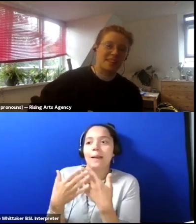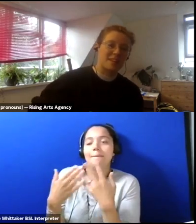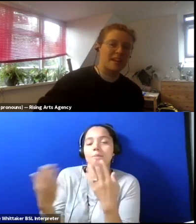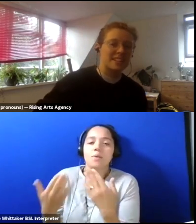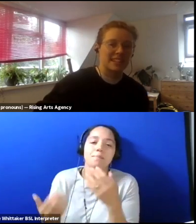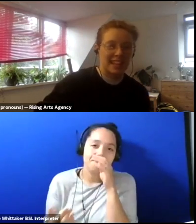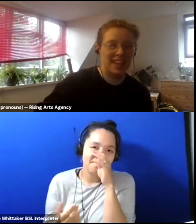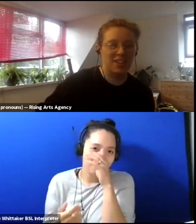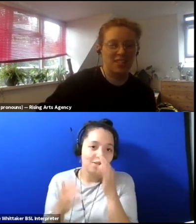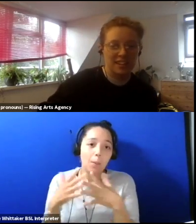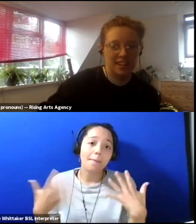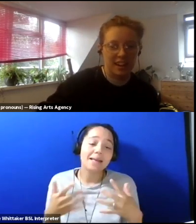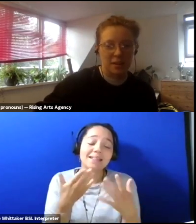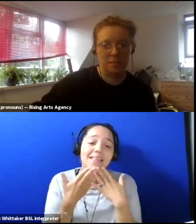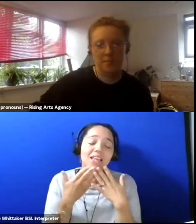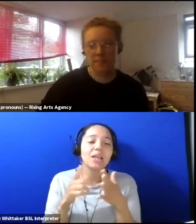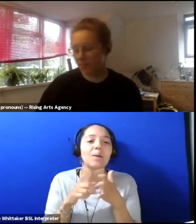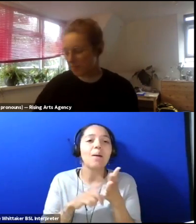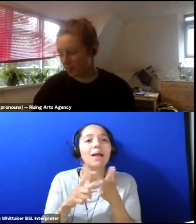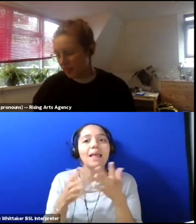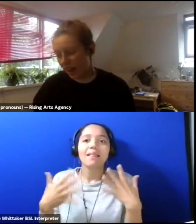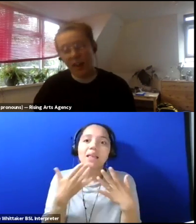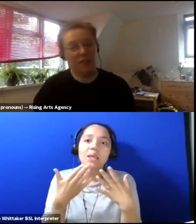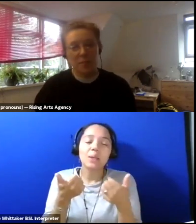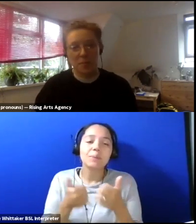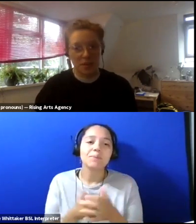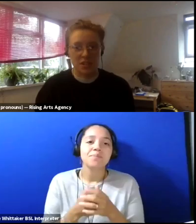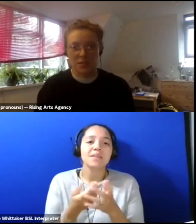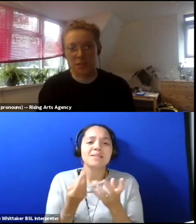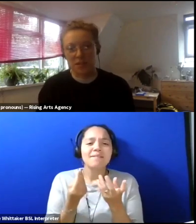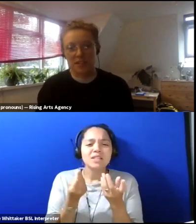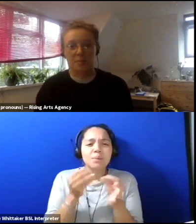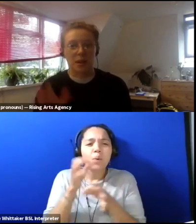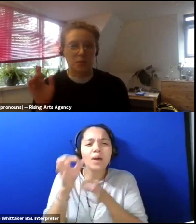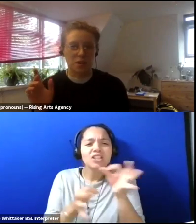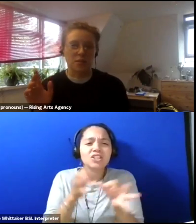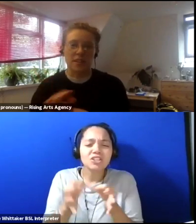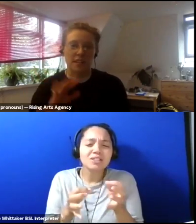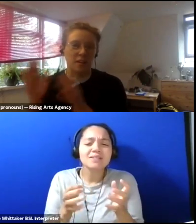Amazing. Thank you. I have a couple more questions from [Instagram] but I also I'm